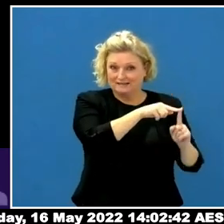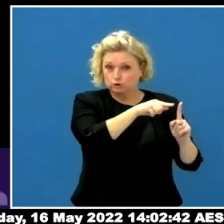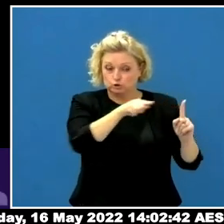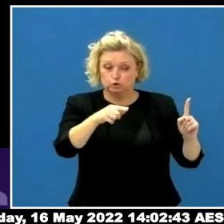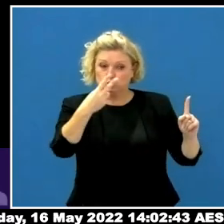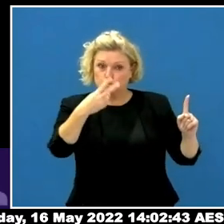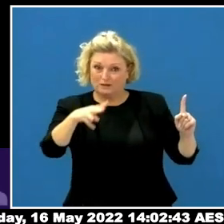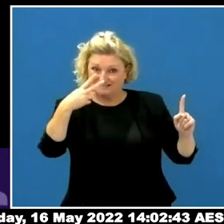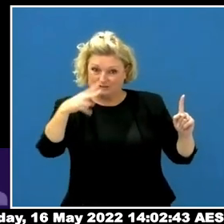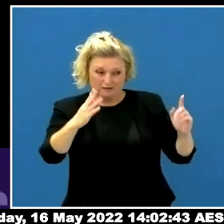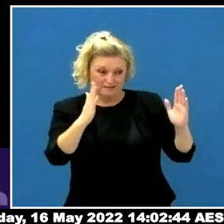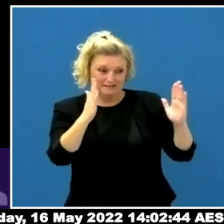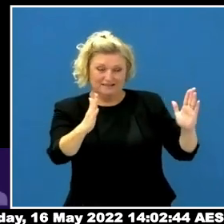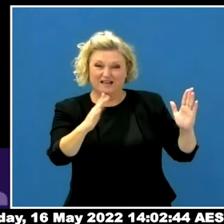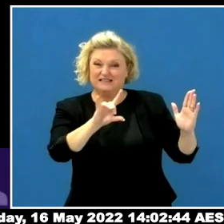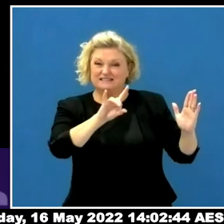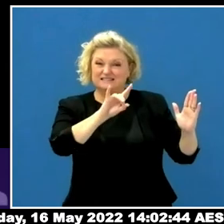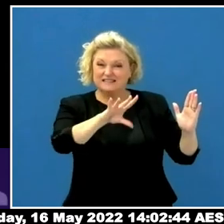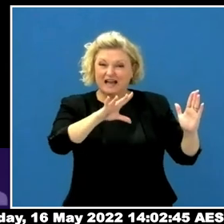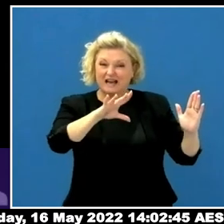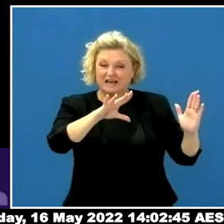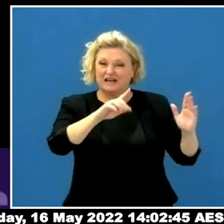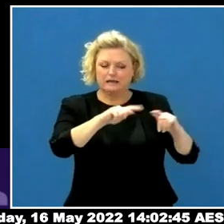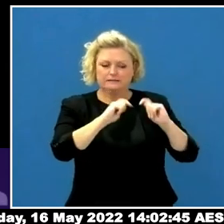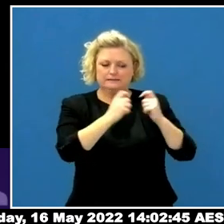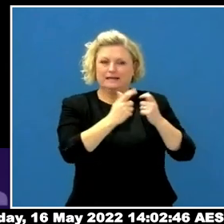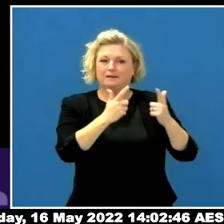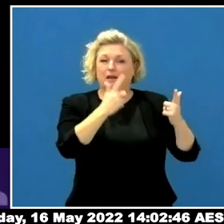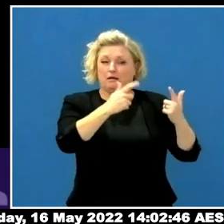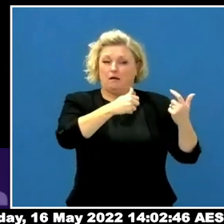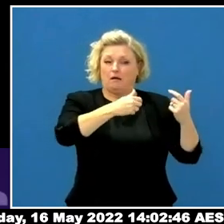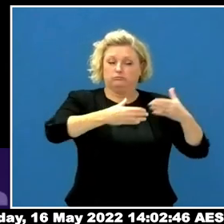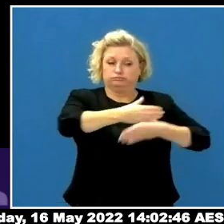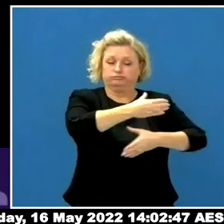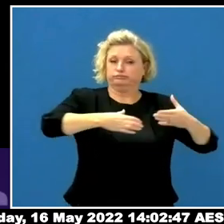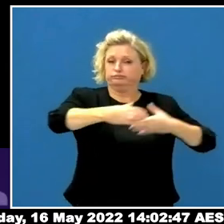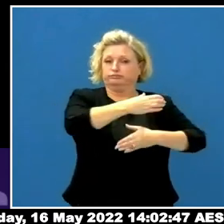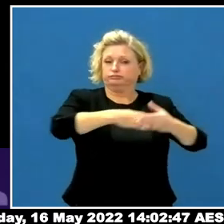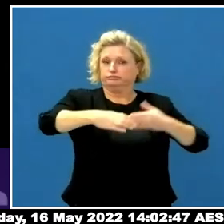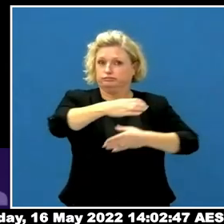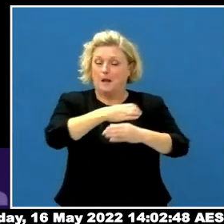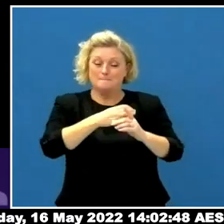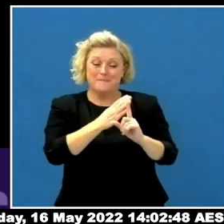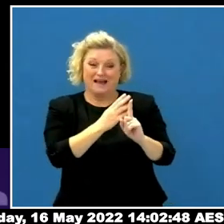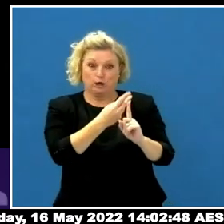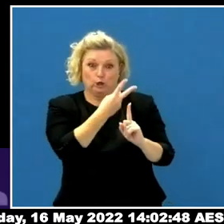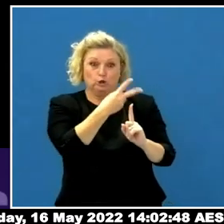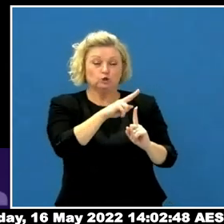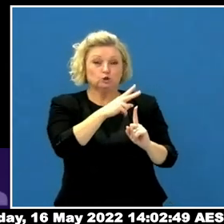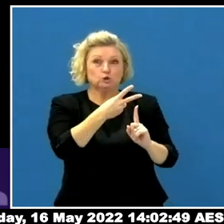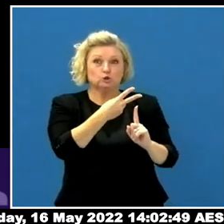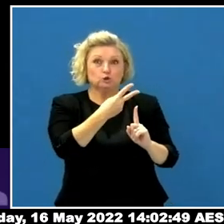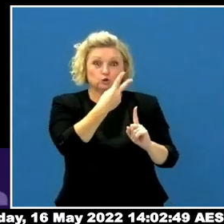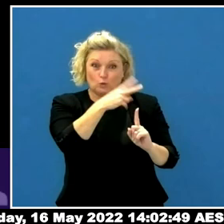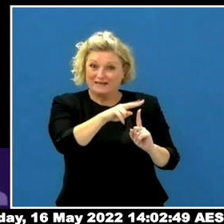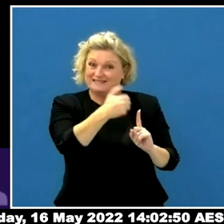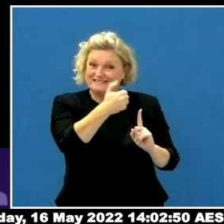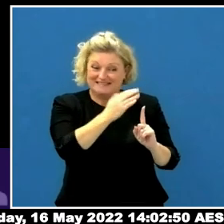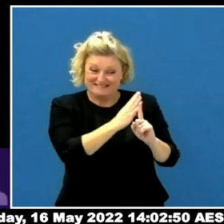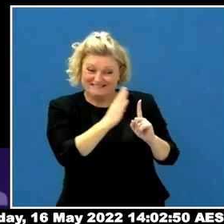2016 to 2020, there was nine different Team Leaders, but most of them were between 2018